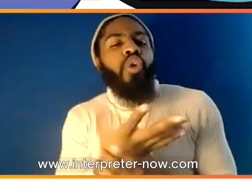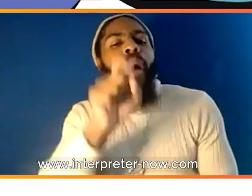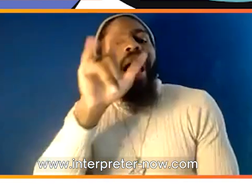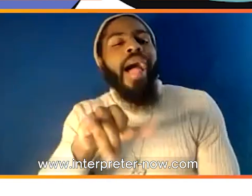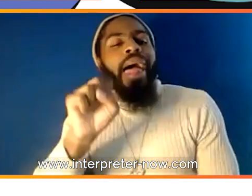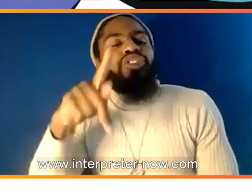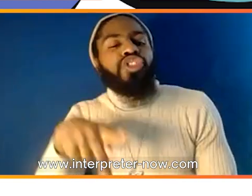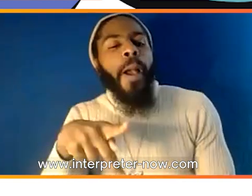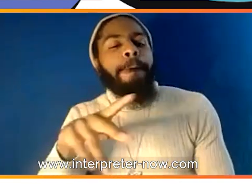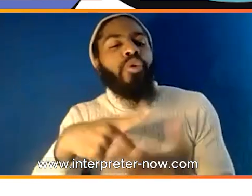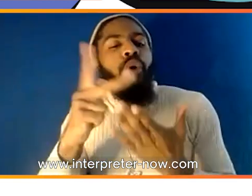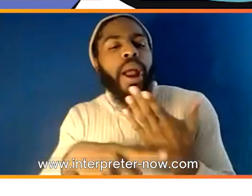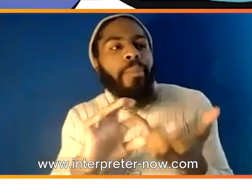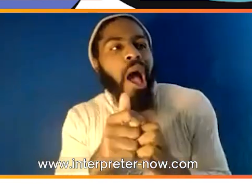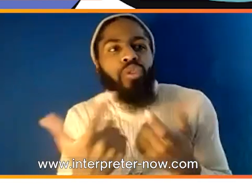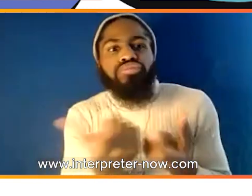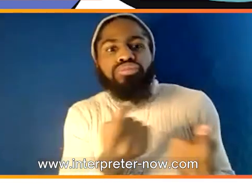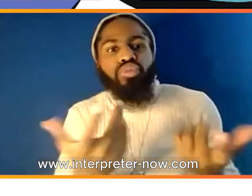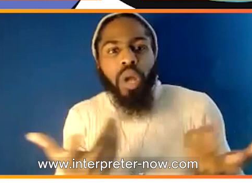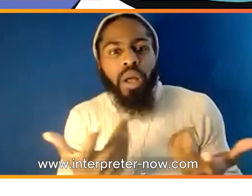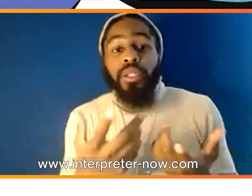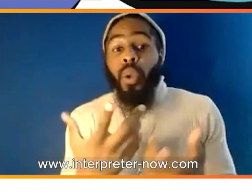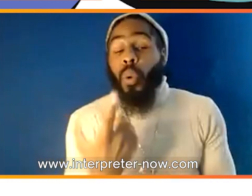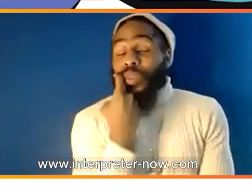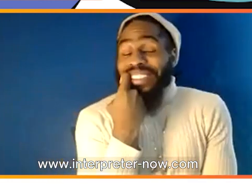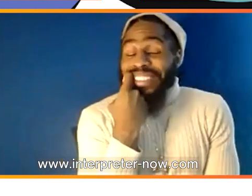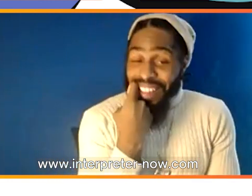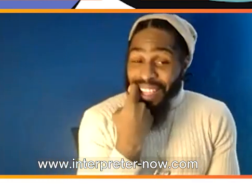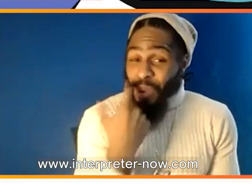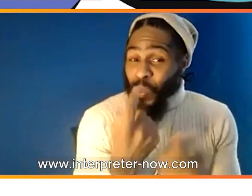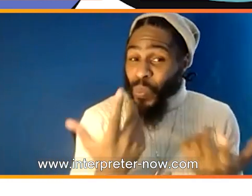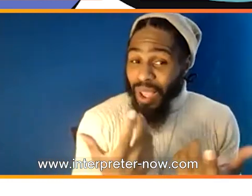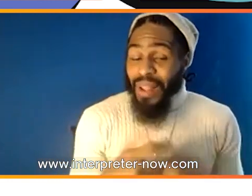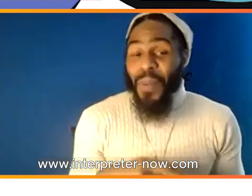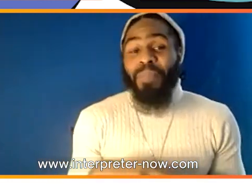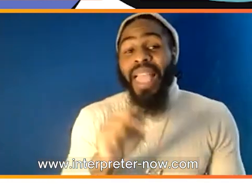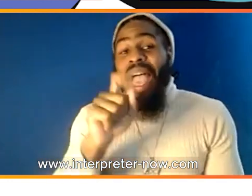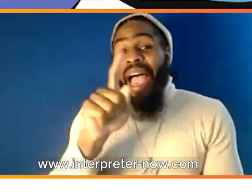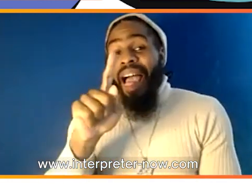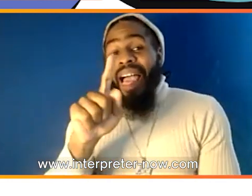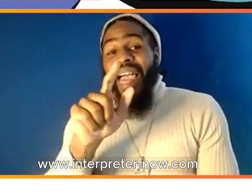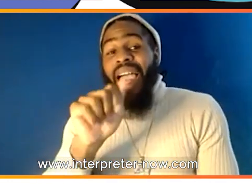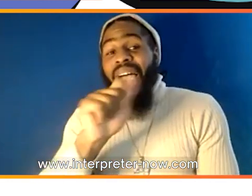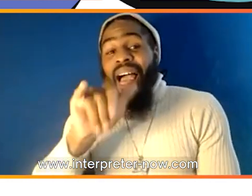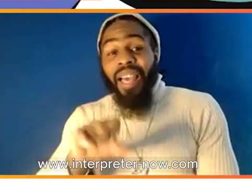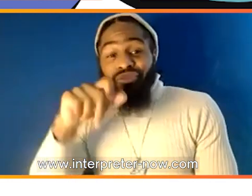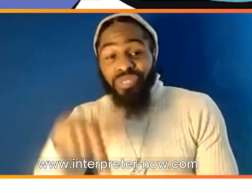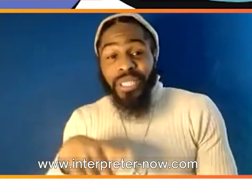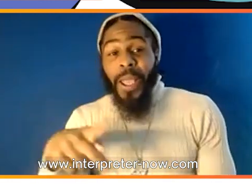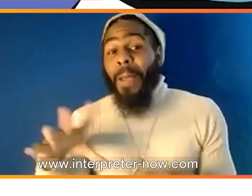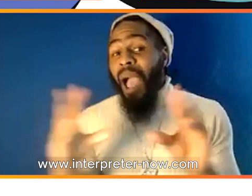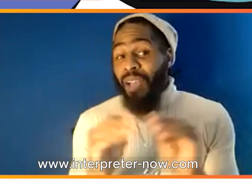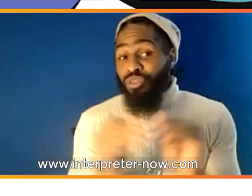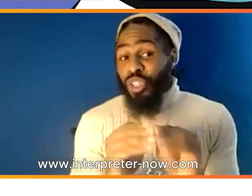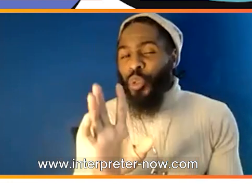foster, and grow an allyship program. Most recently, we just had our first allyship conference.